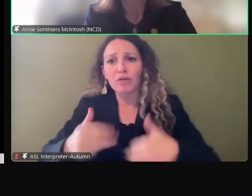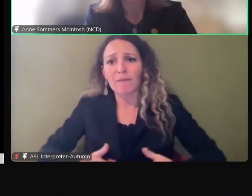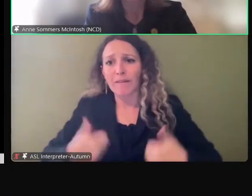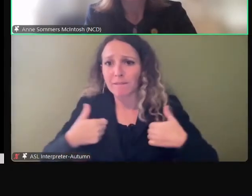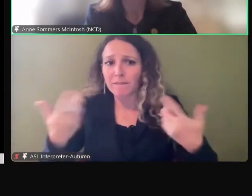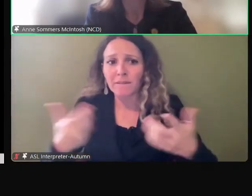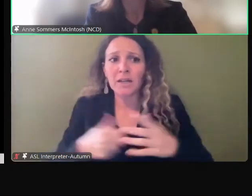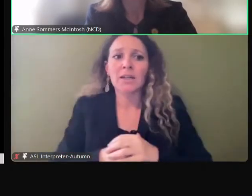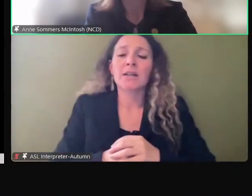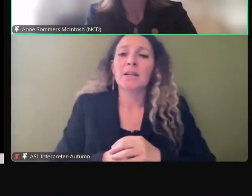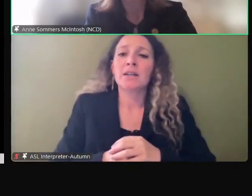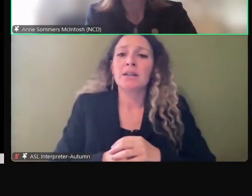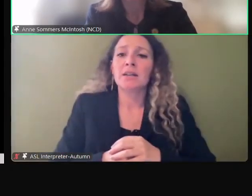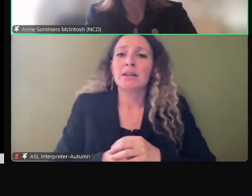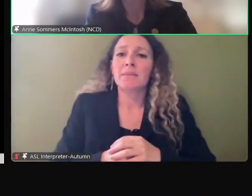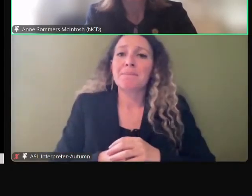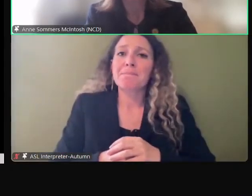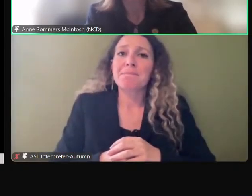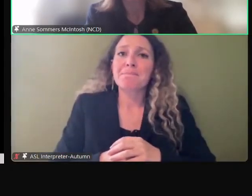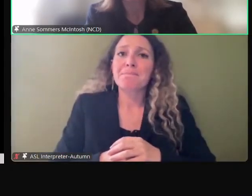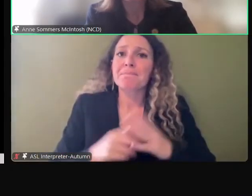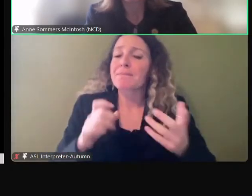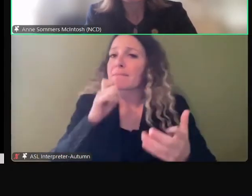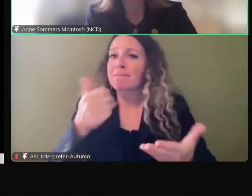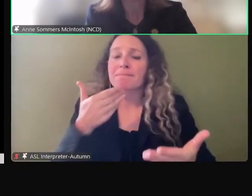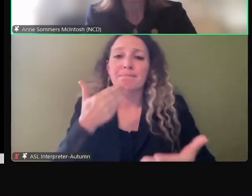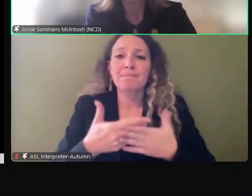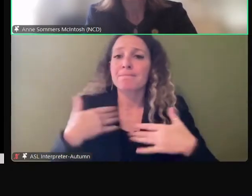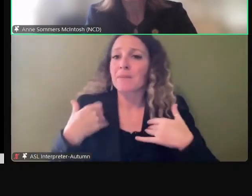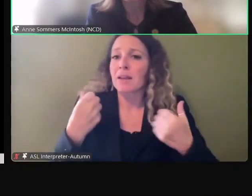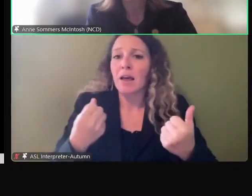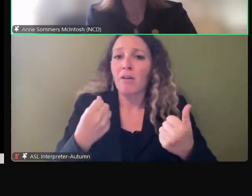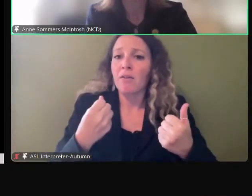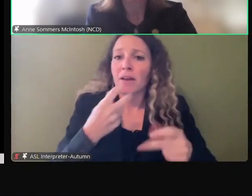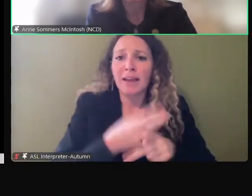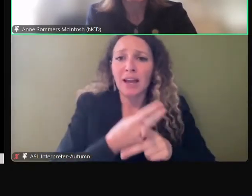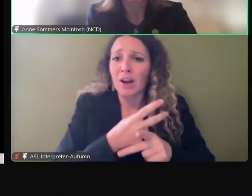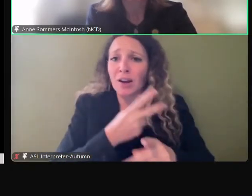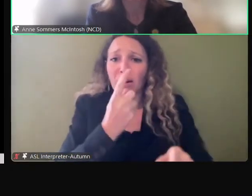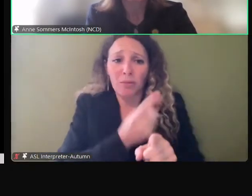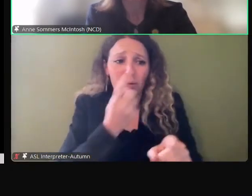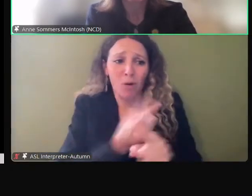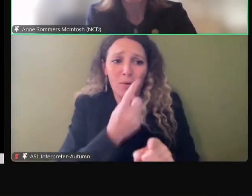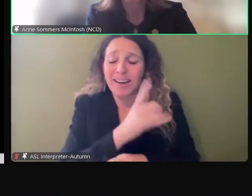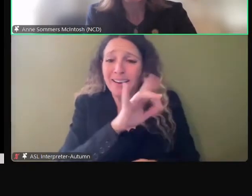Poor quality or inaccessible healthcare is not just an inconvenience, it's a box out for all